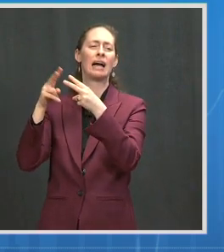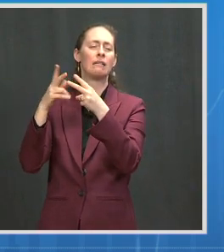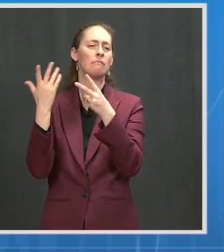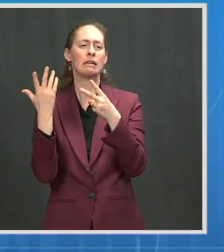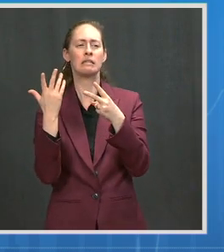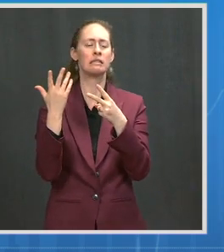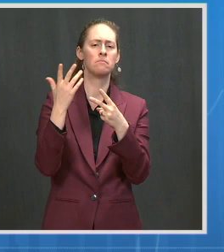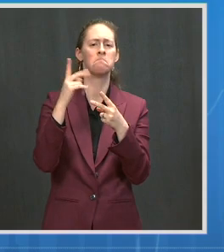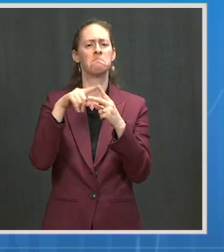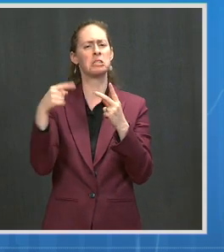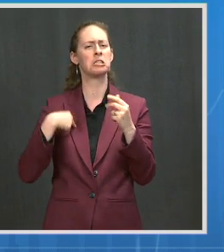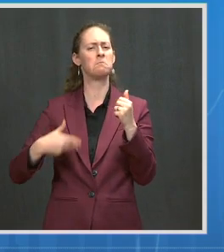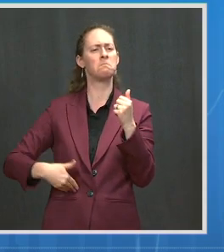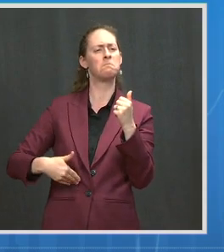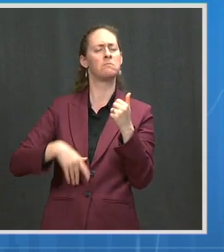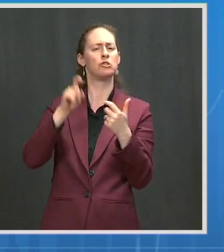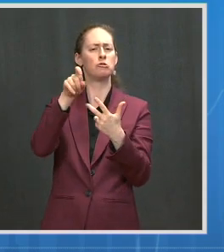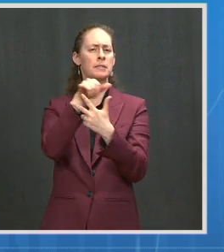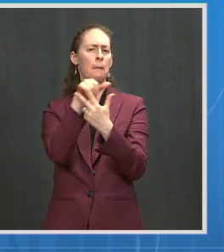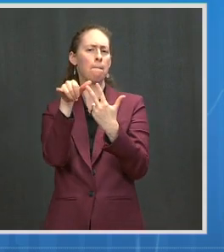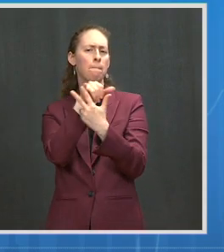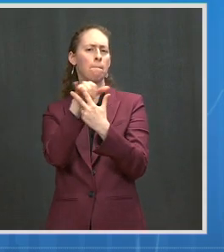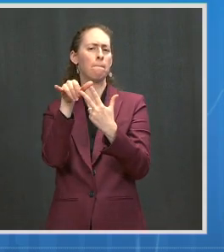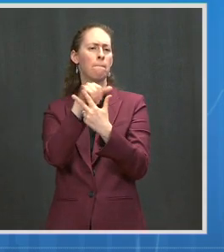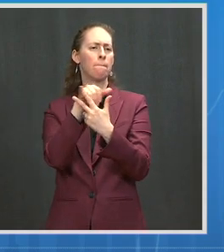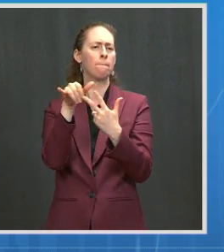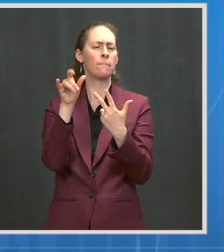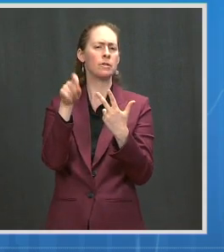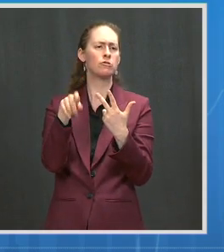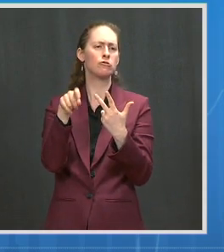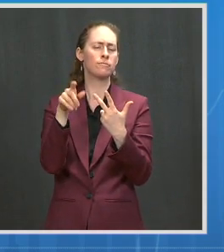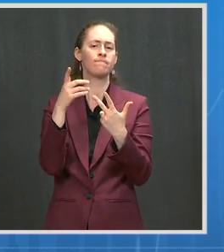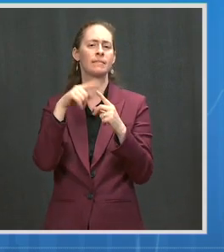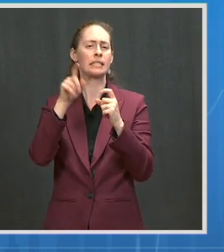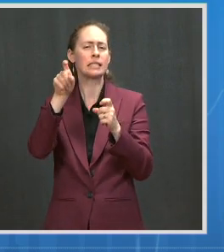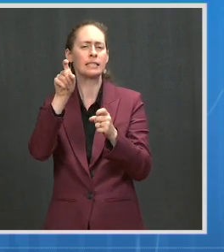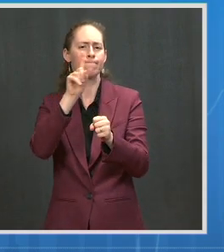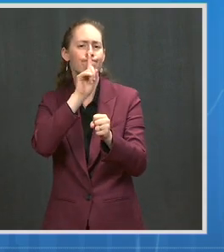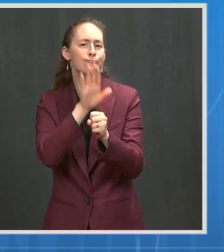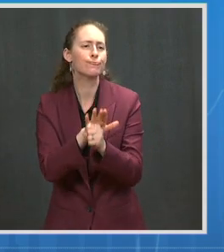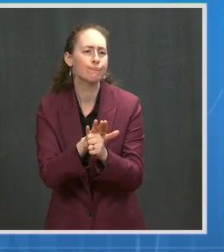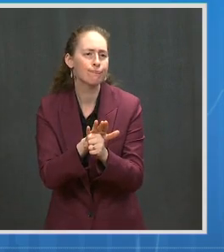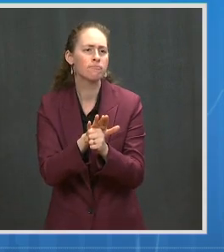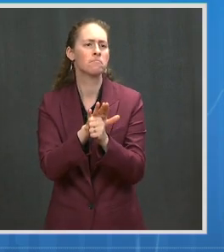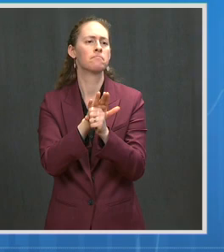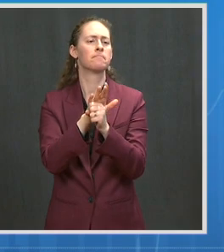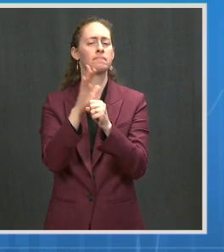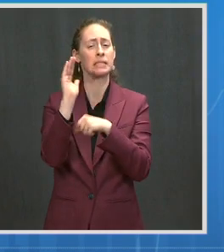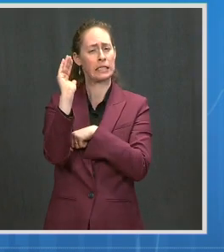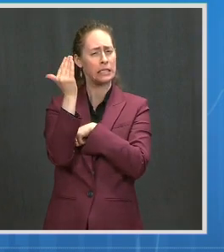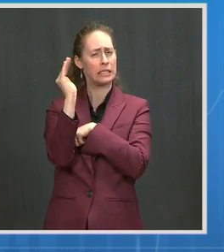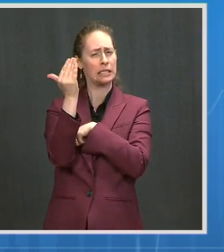But any data that we do have indicates that it looks like it's the same line. And, I'm sorry -- the second part of your question,